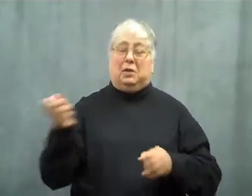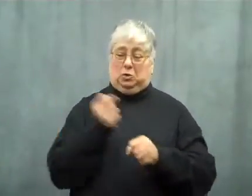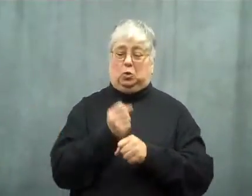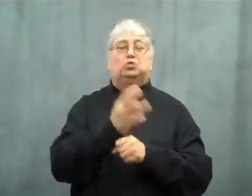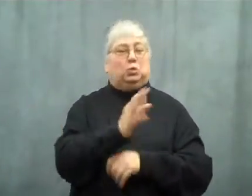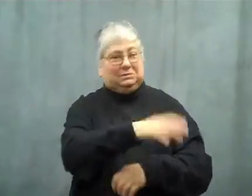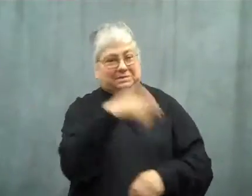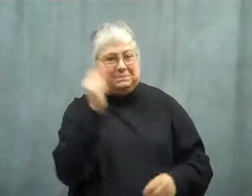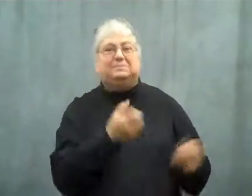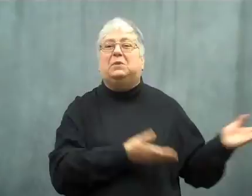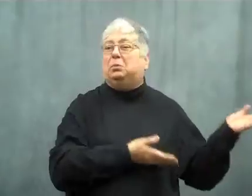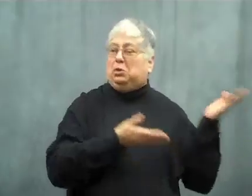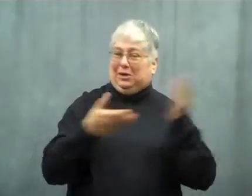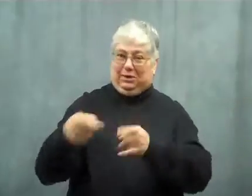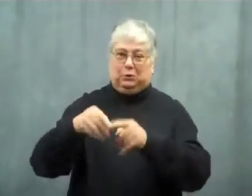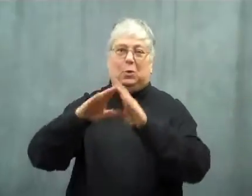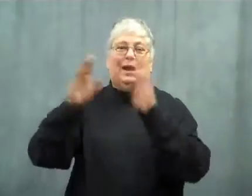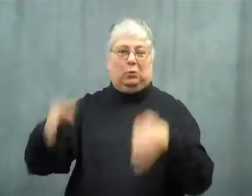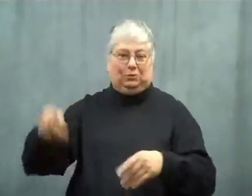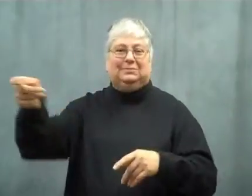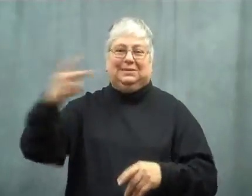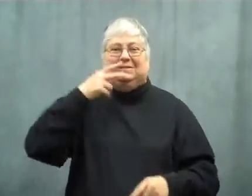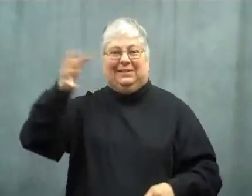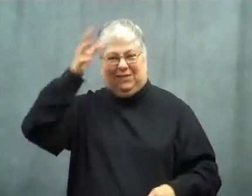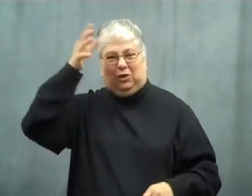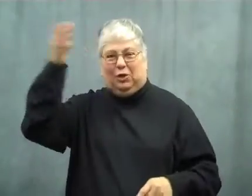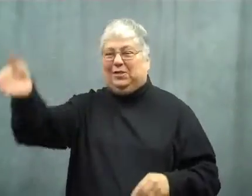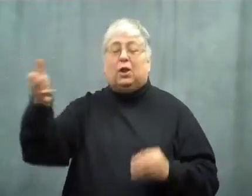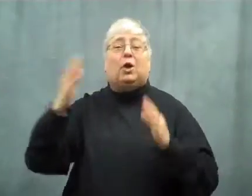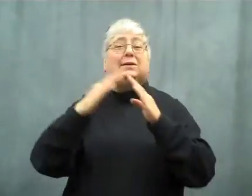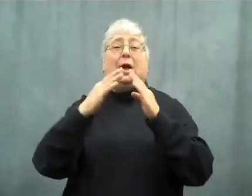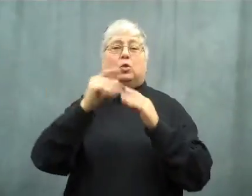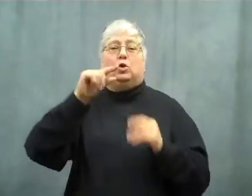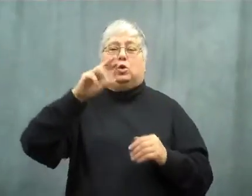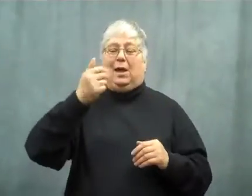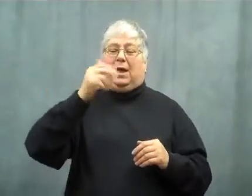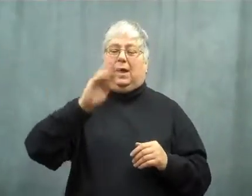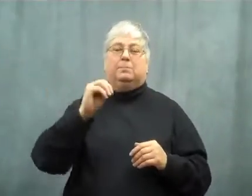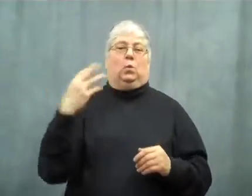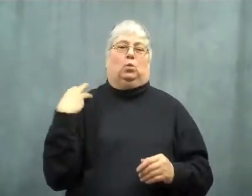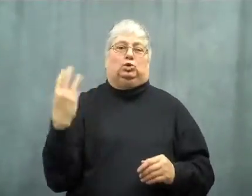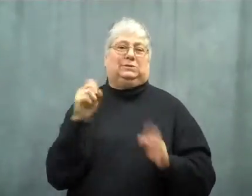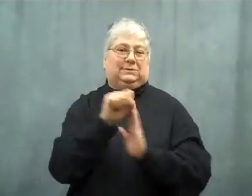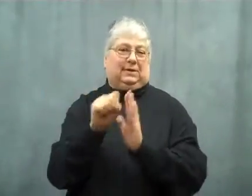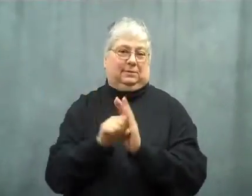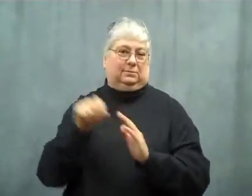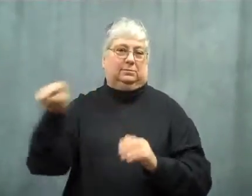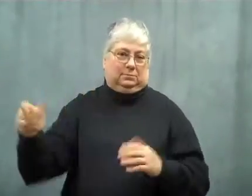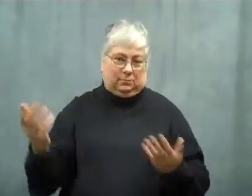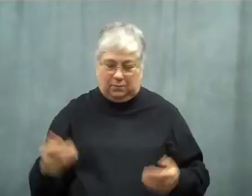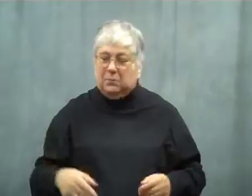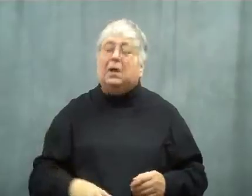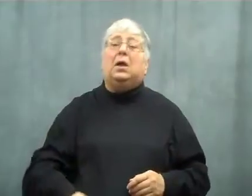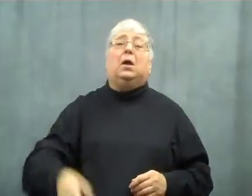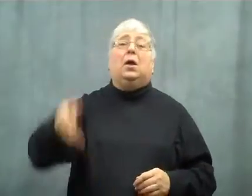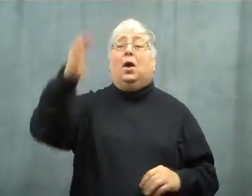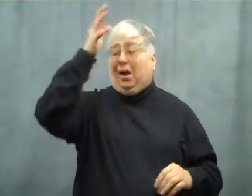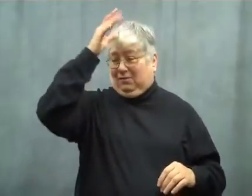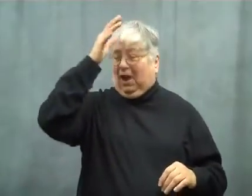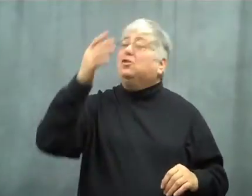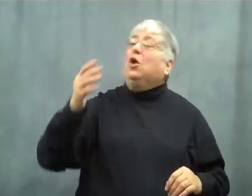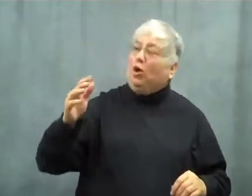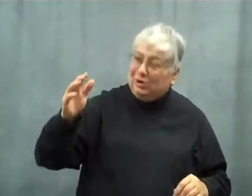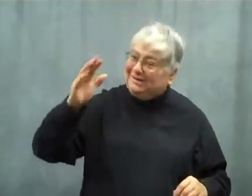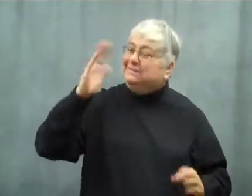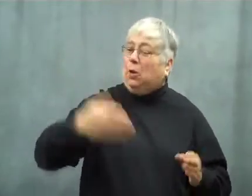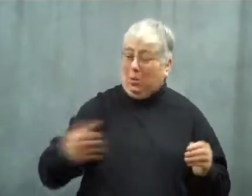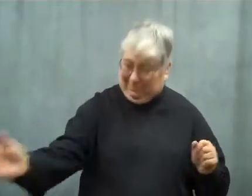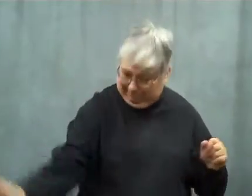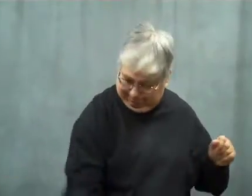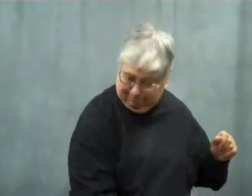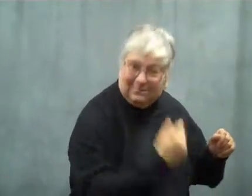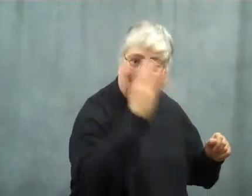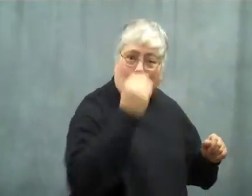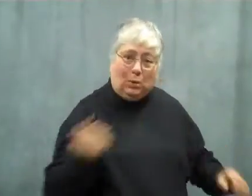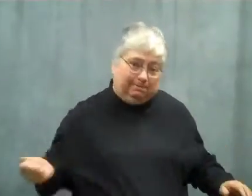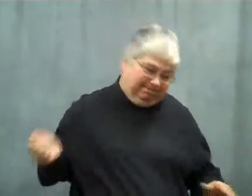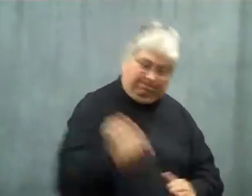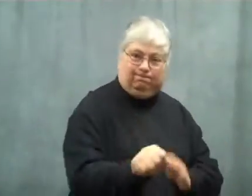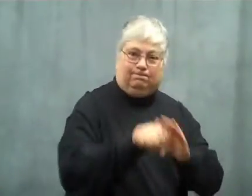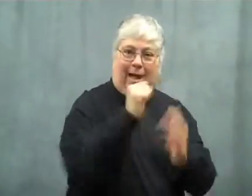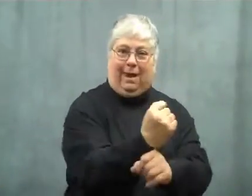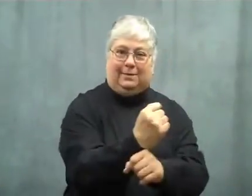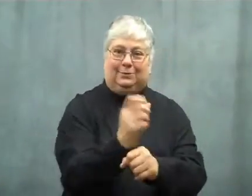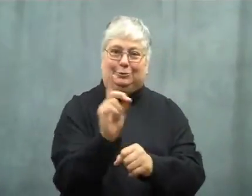The social worker took them to his house in Graham, Washington.